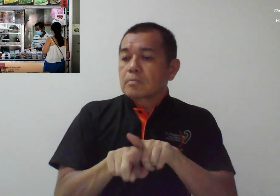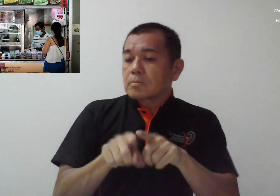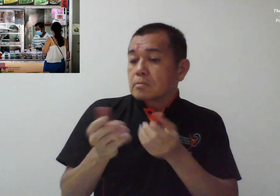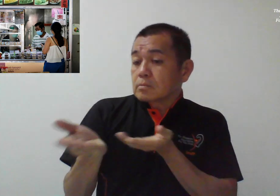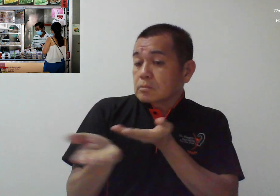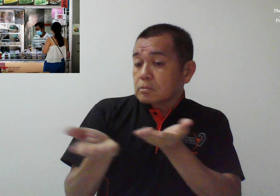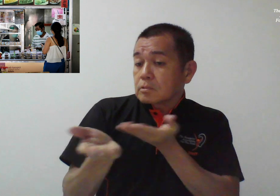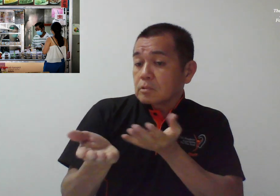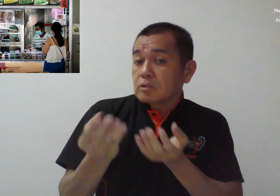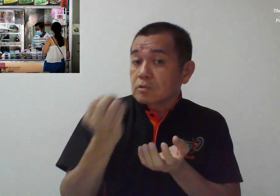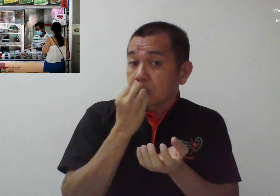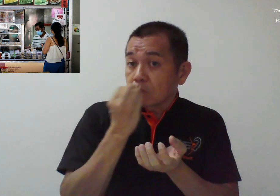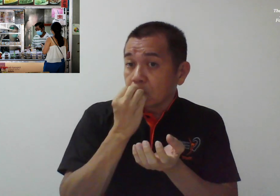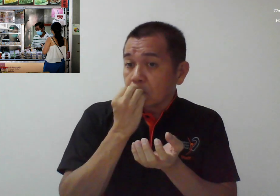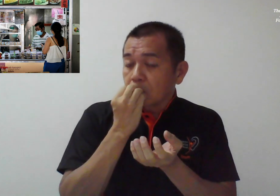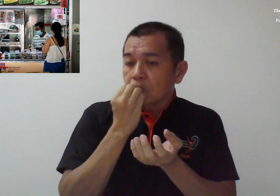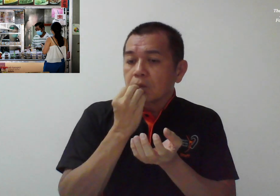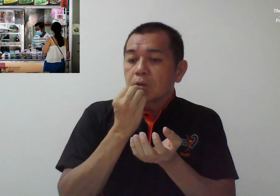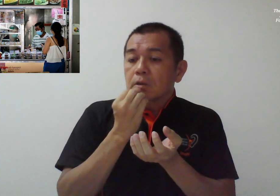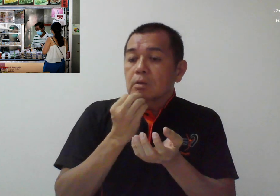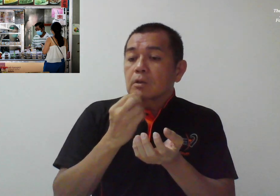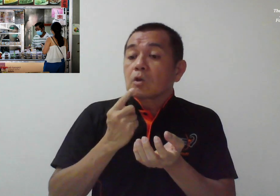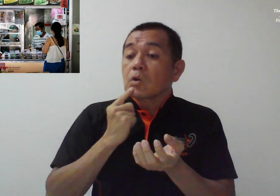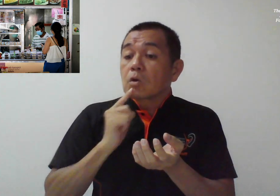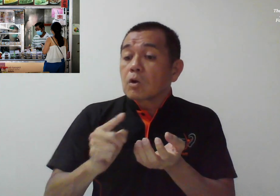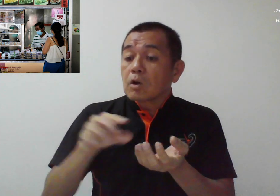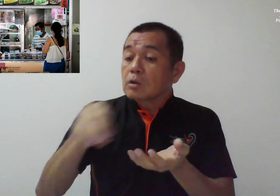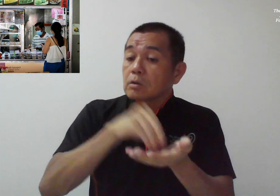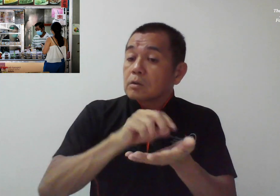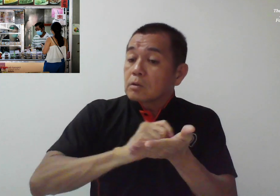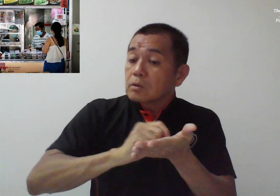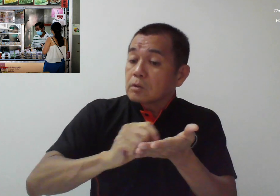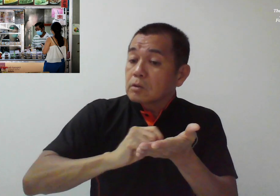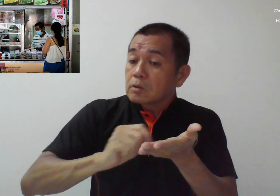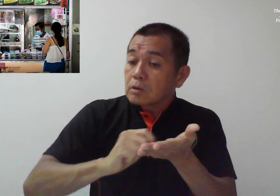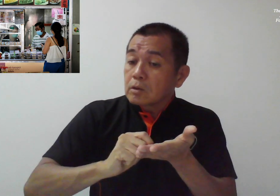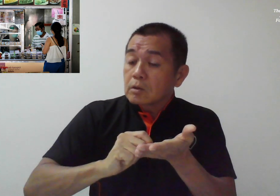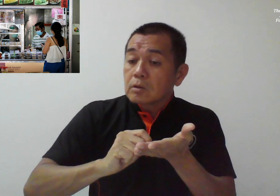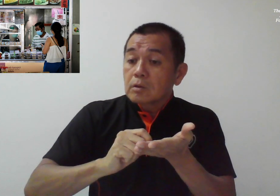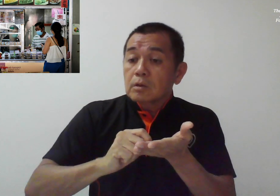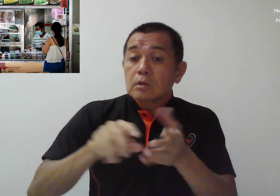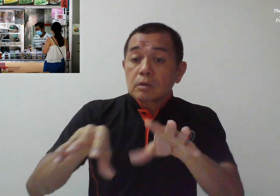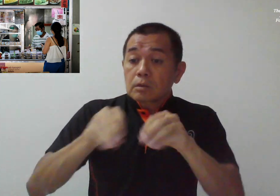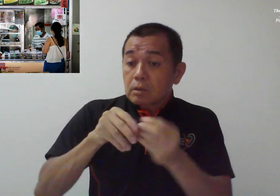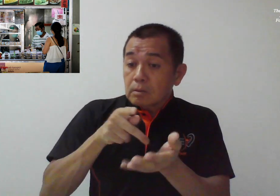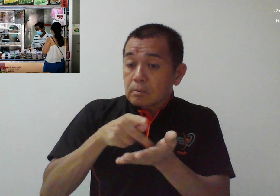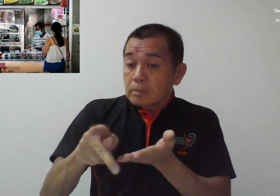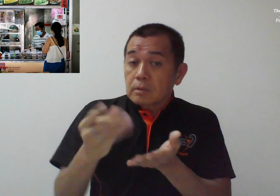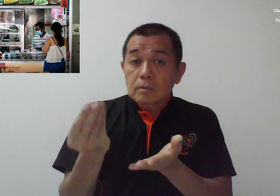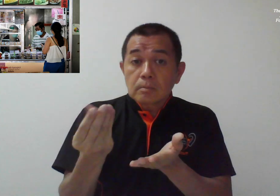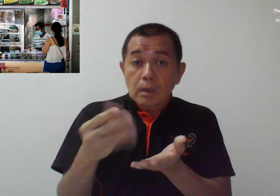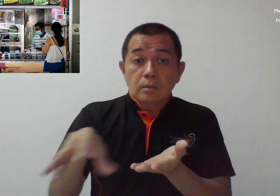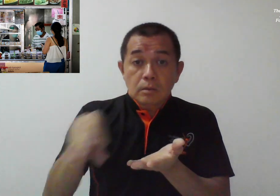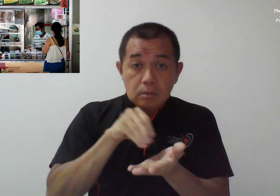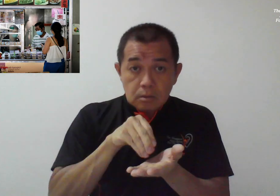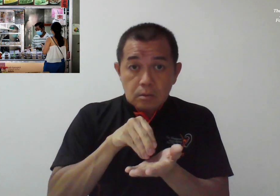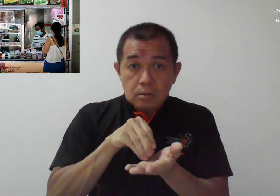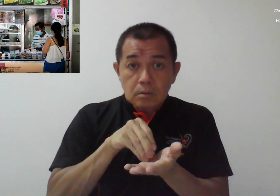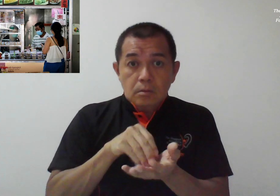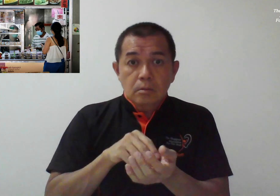serving food, taking orders and accepting payment.